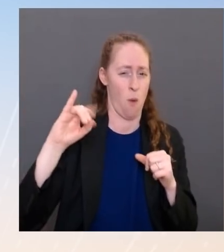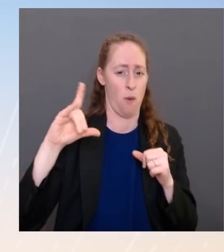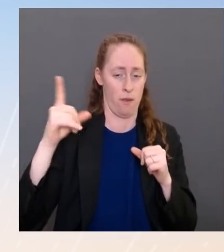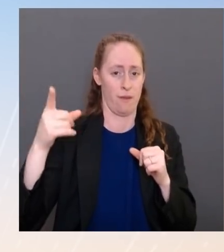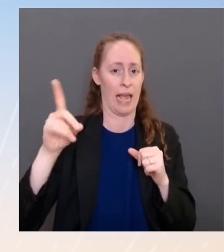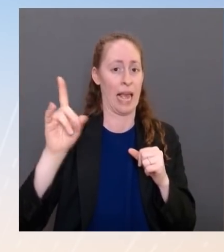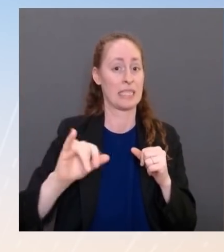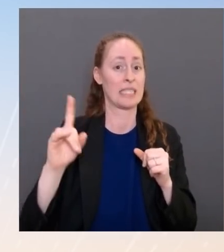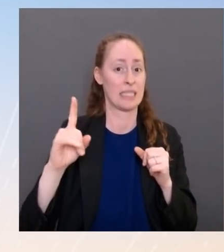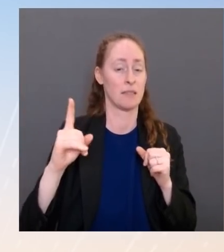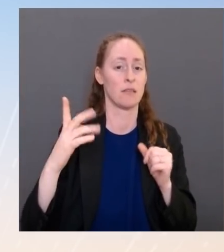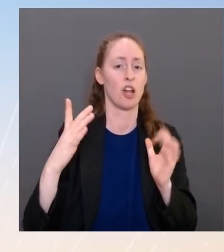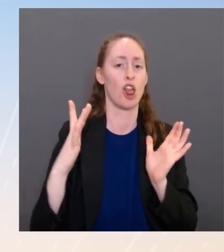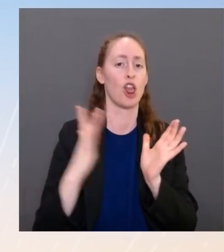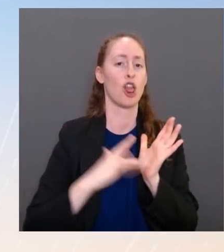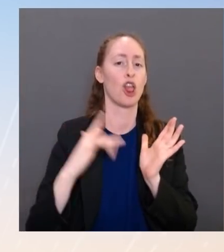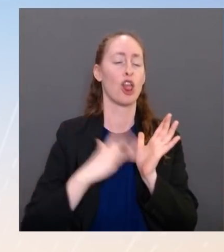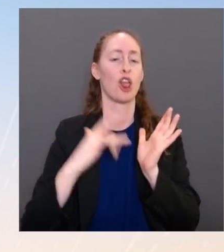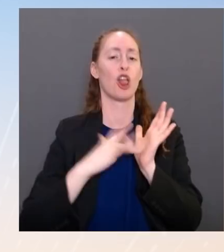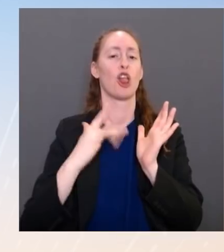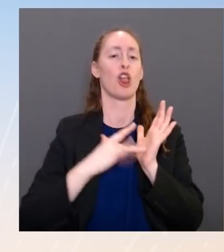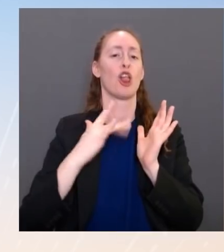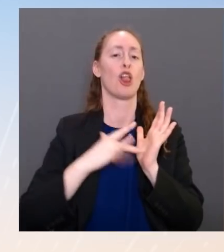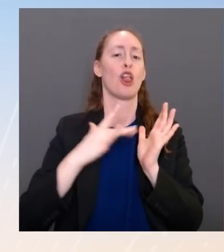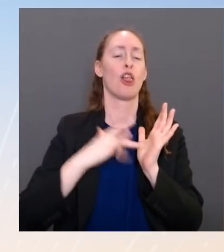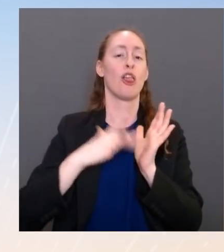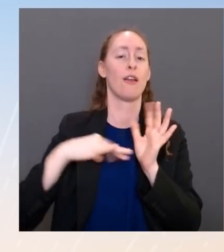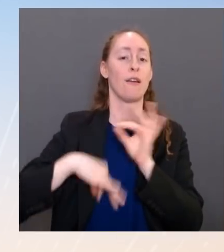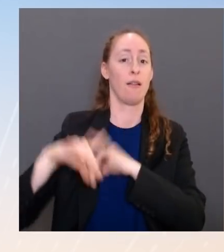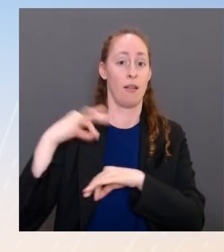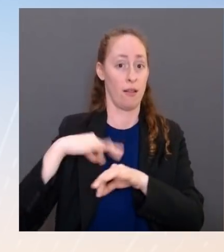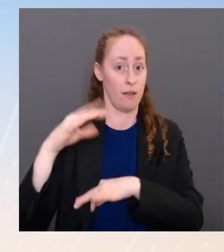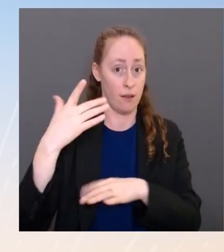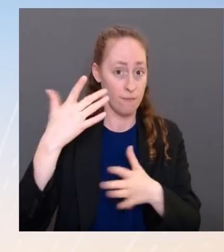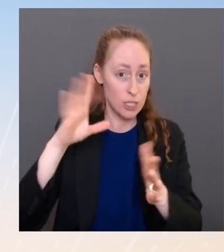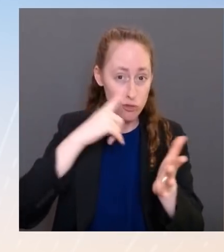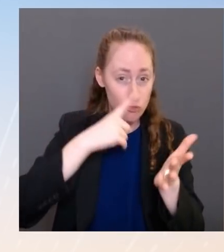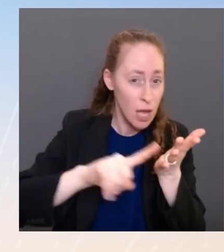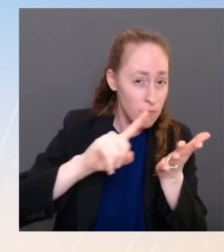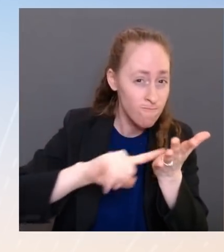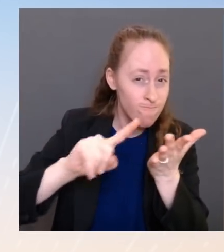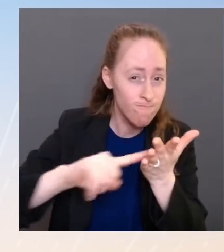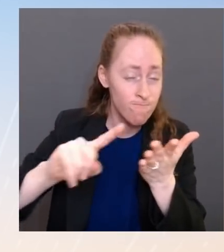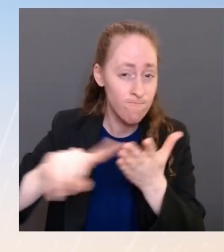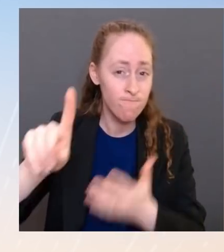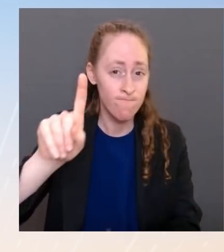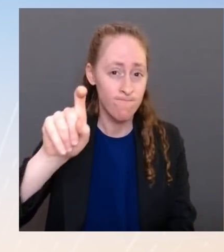of their own accord, out publicly to all of you. And obviously, they have not done that. But what we can certainly see and watch, Kaitlan,